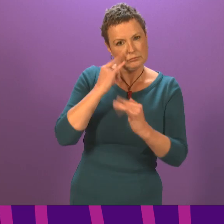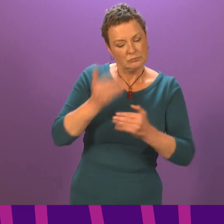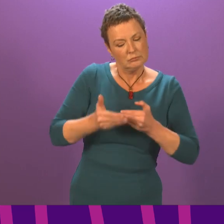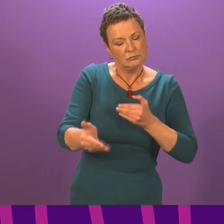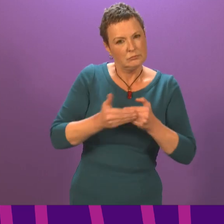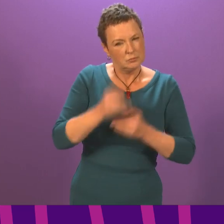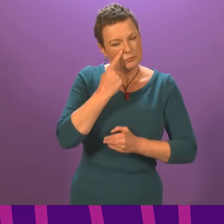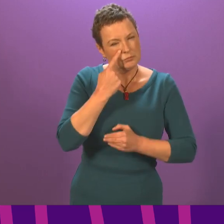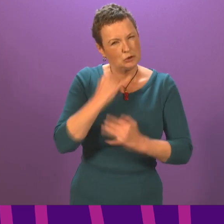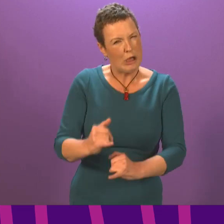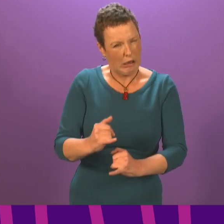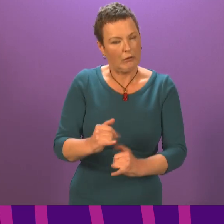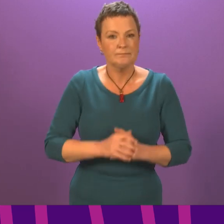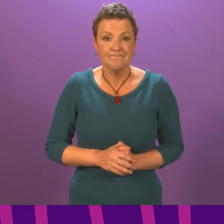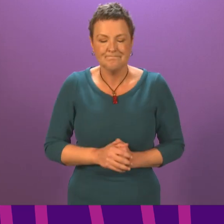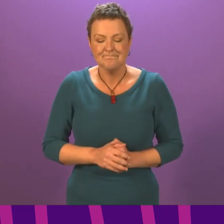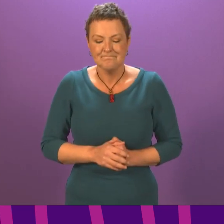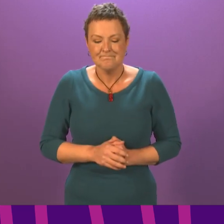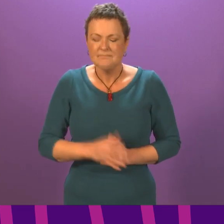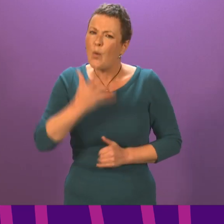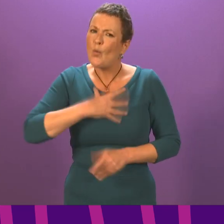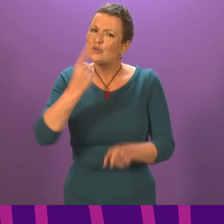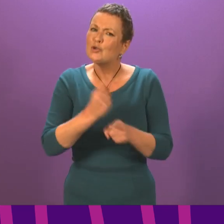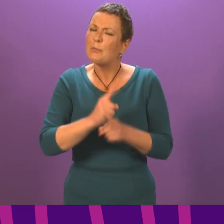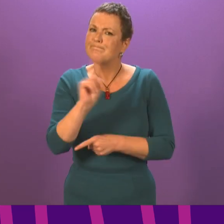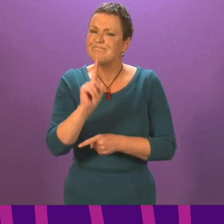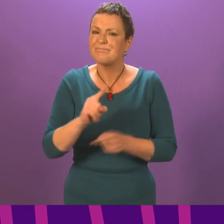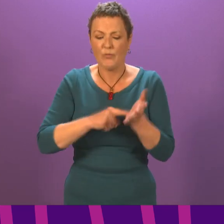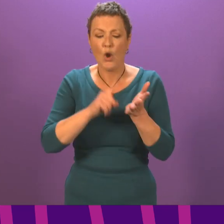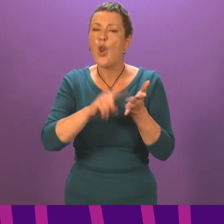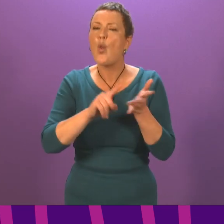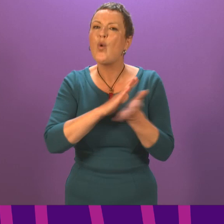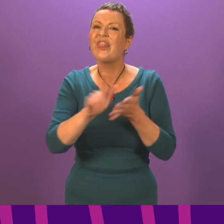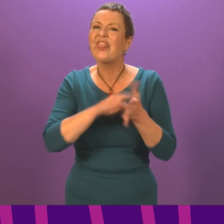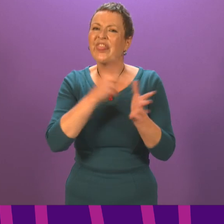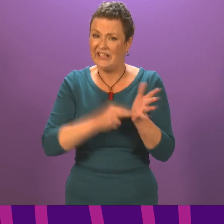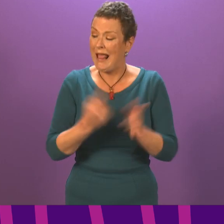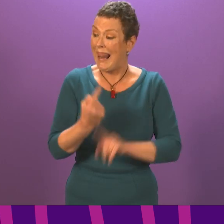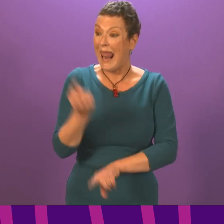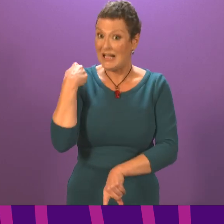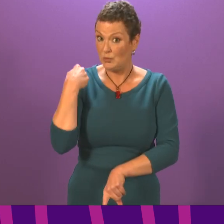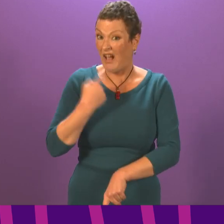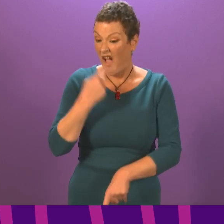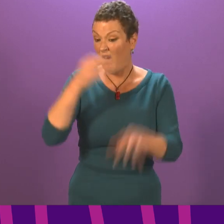I turn specifically to the situation in Lothian. Last week, I confirmed that the City of Edinburgh